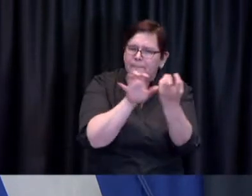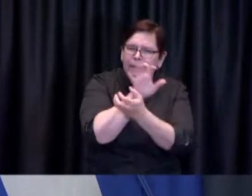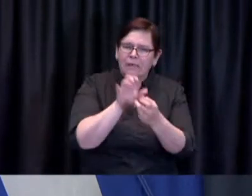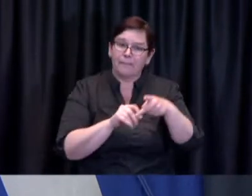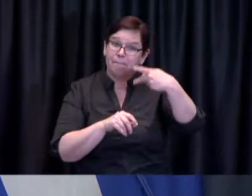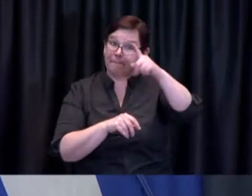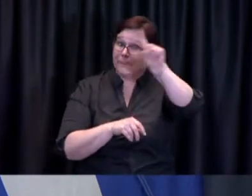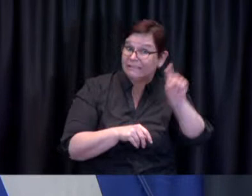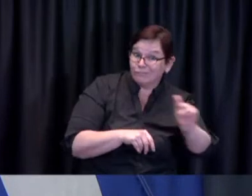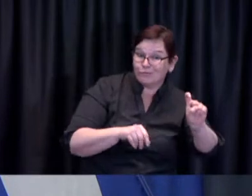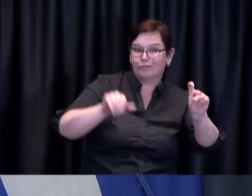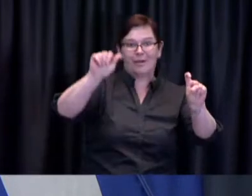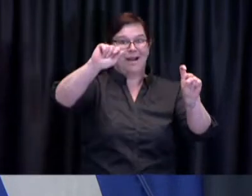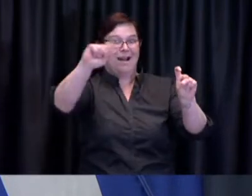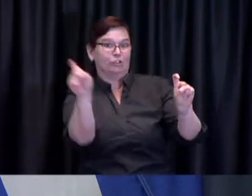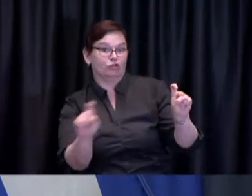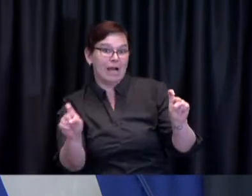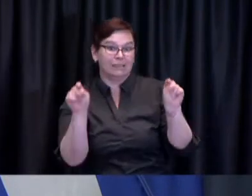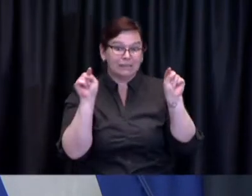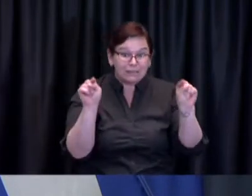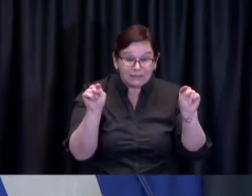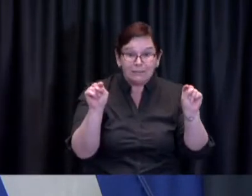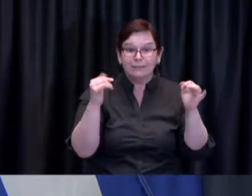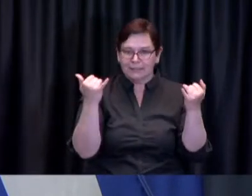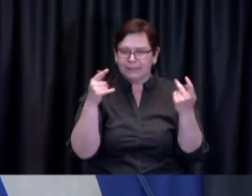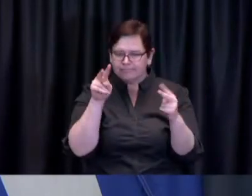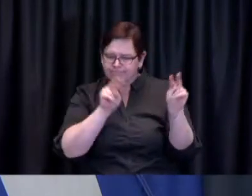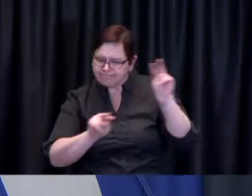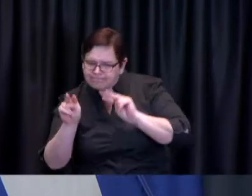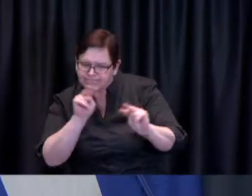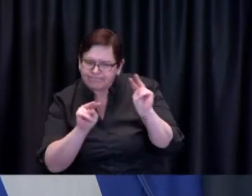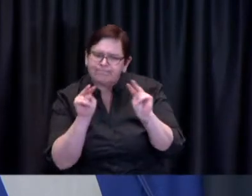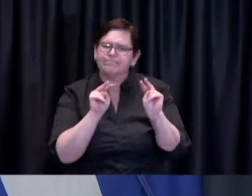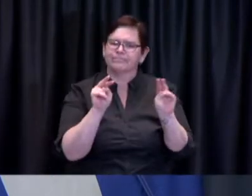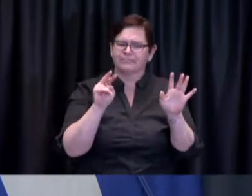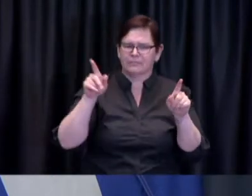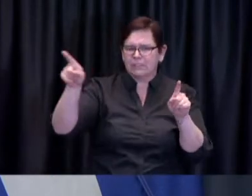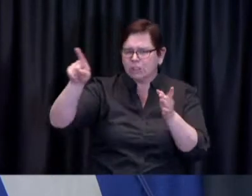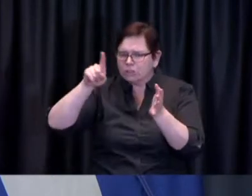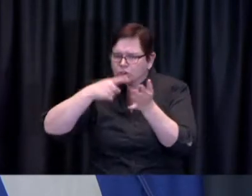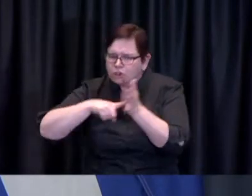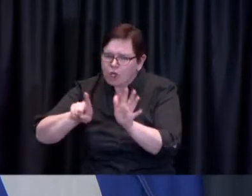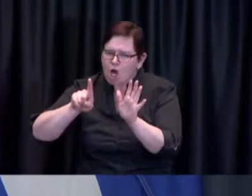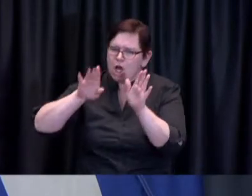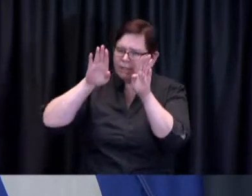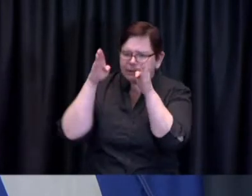now includes Moderna after originally focusing on AstraZeneca and Pfizer